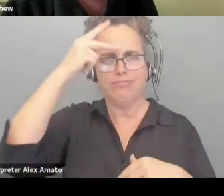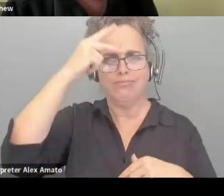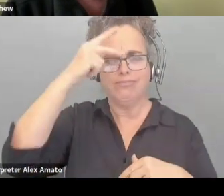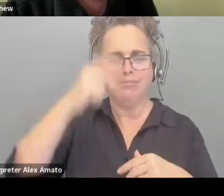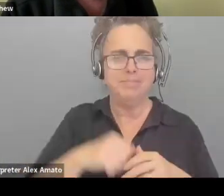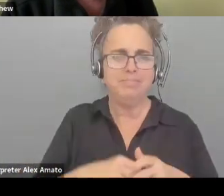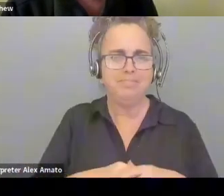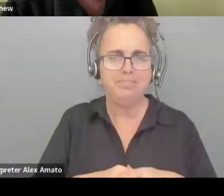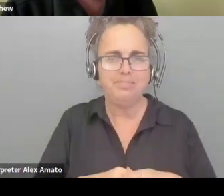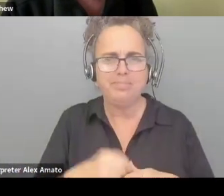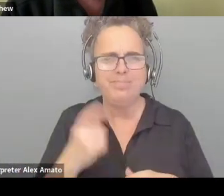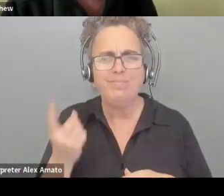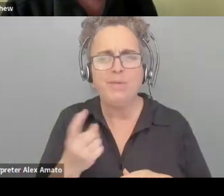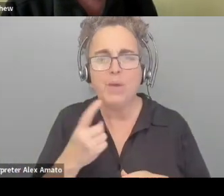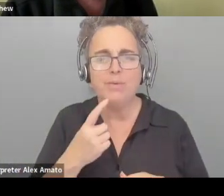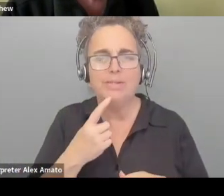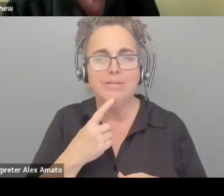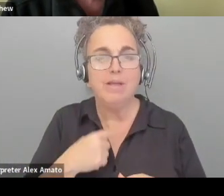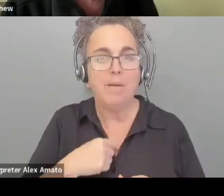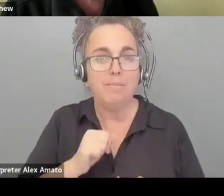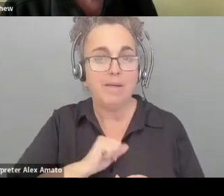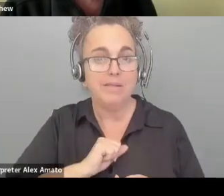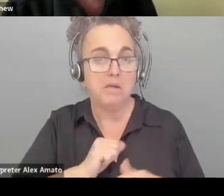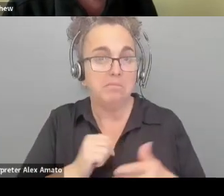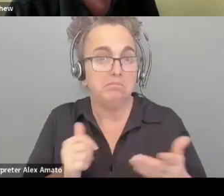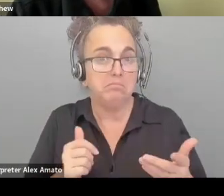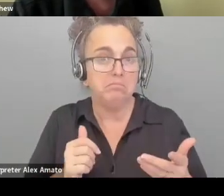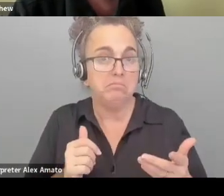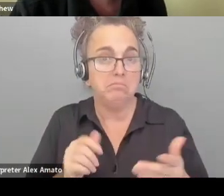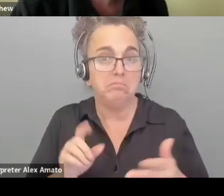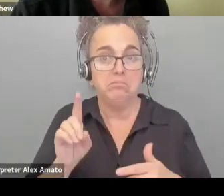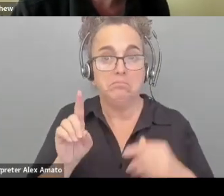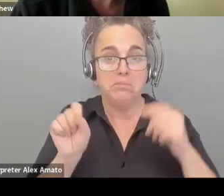I always say to myself, do it disabled. Yeah, you're gonna look awkward doing it.